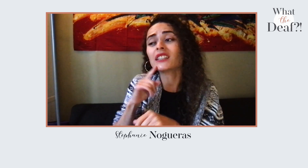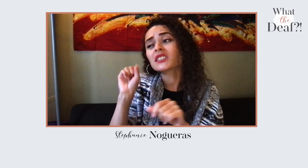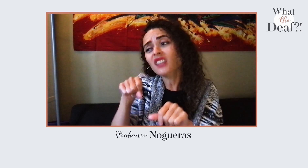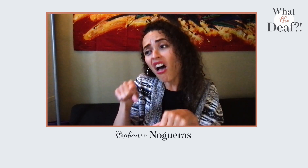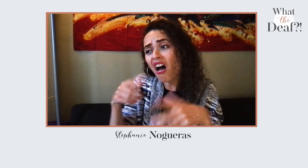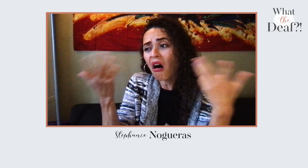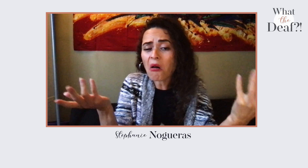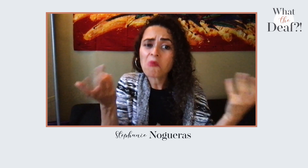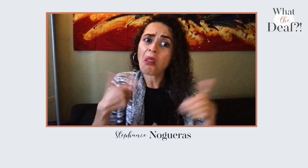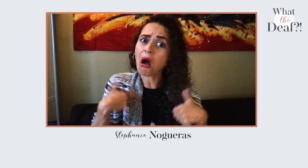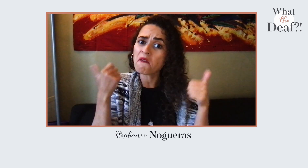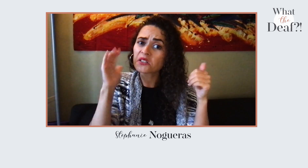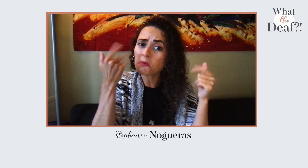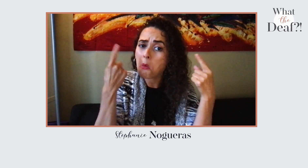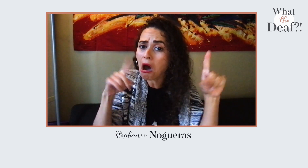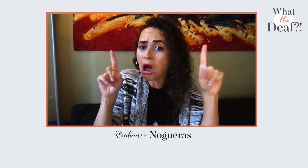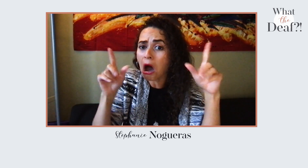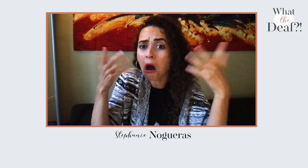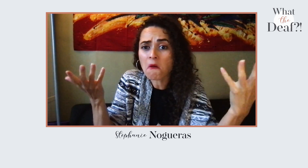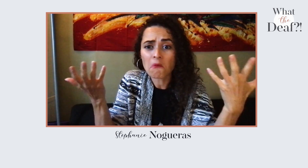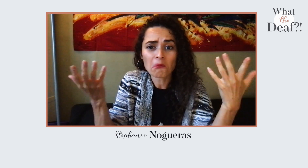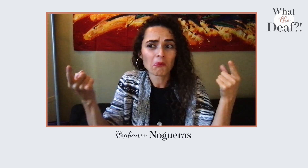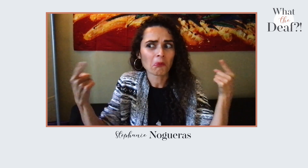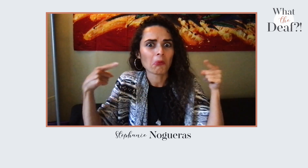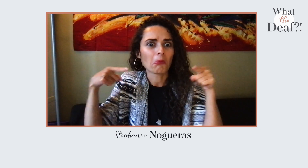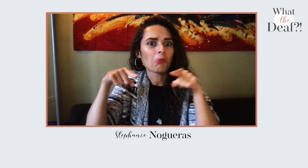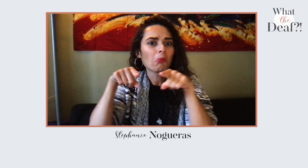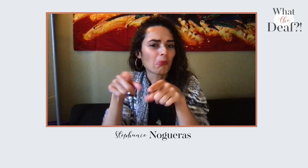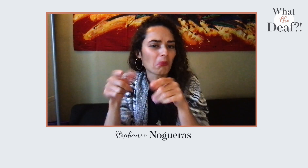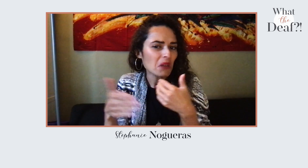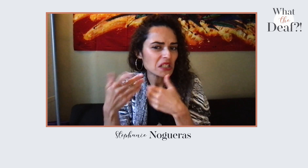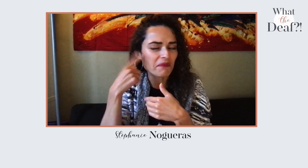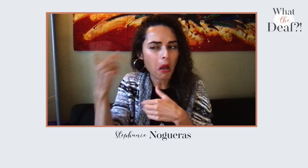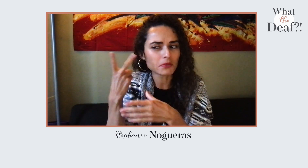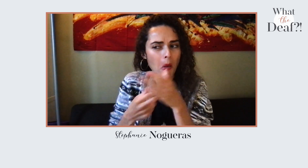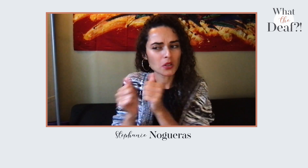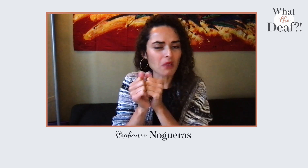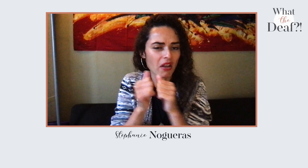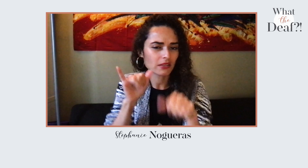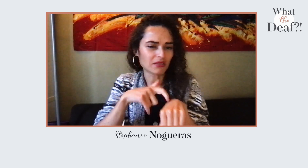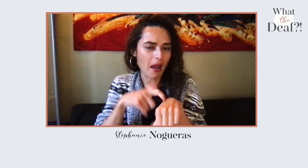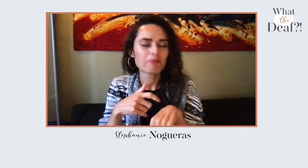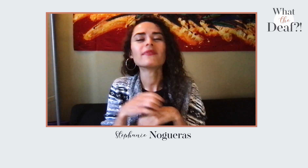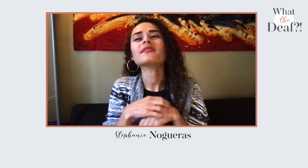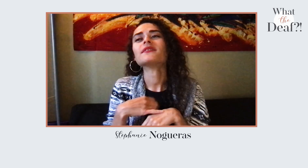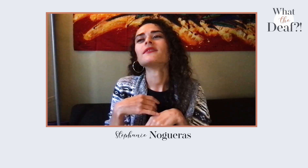and I figured that that seemed like life was working out. You know, our paths were kind of matching up to the same place in time.